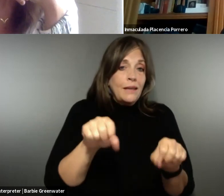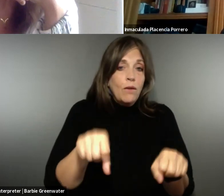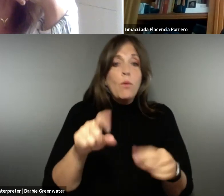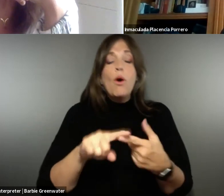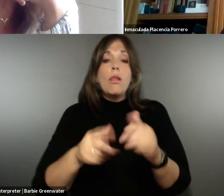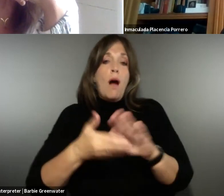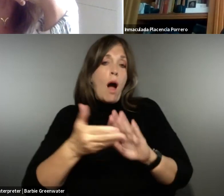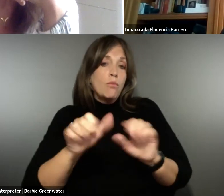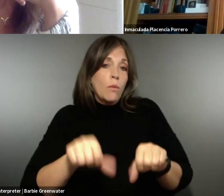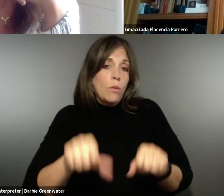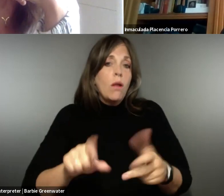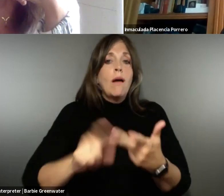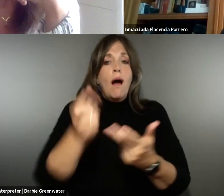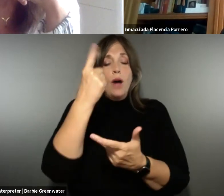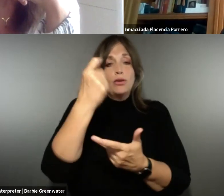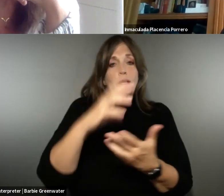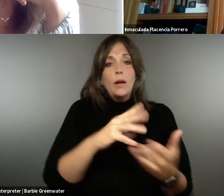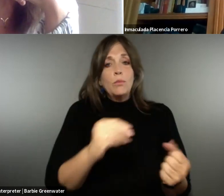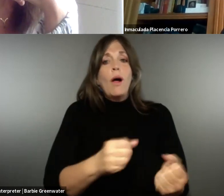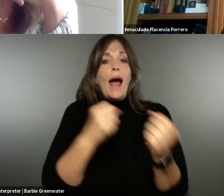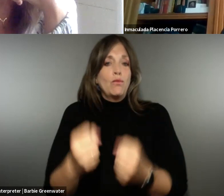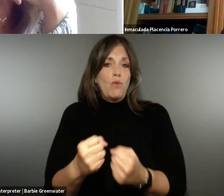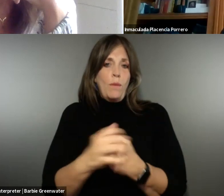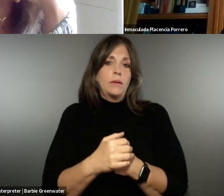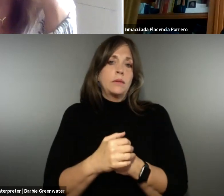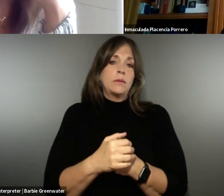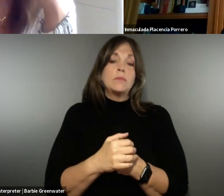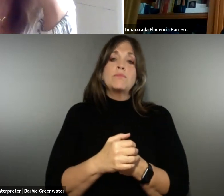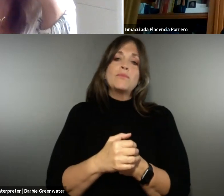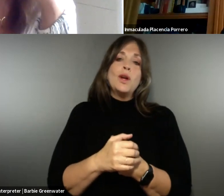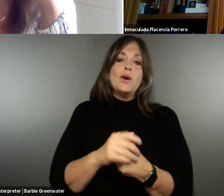this specific requirements. There are similar requirements